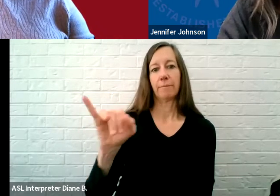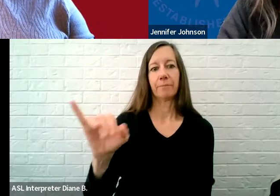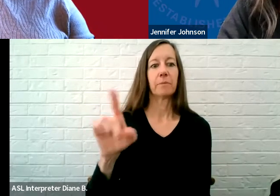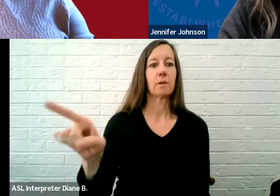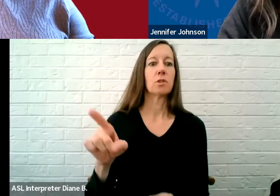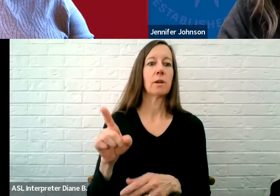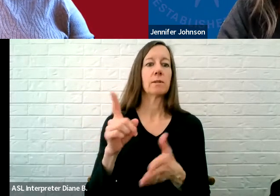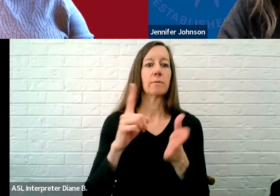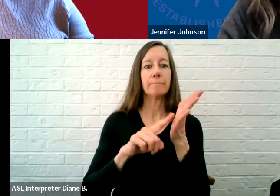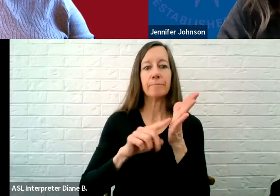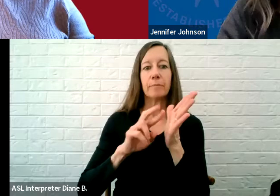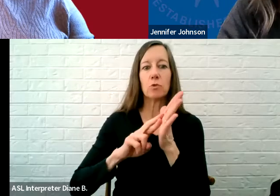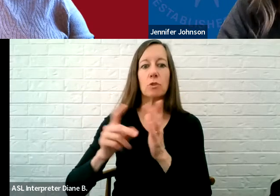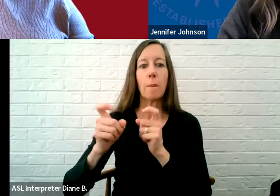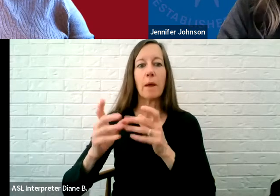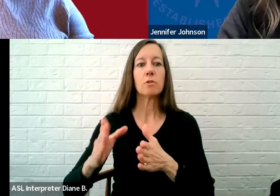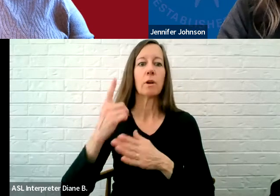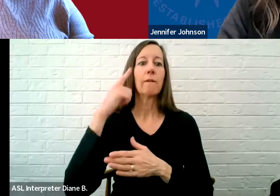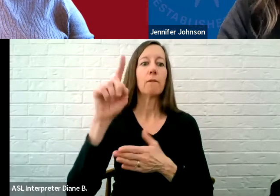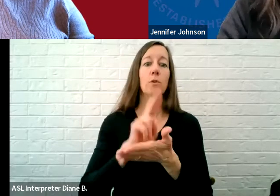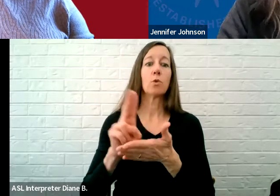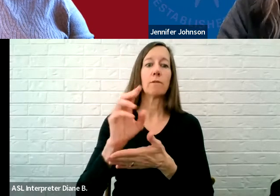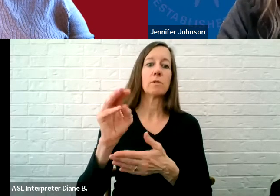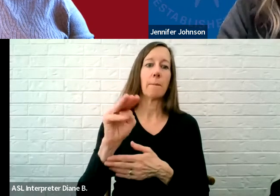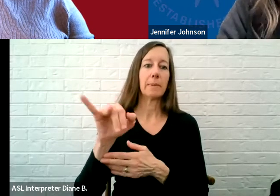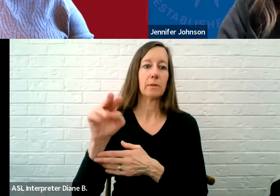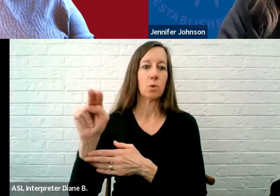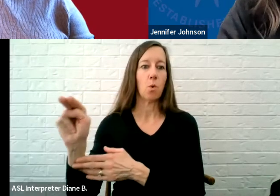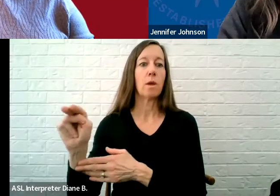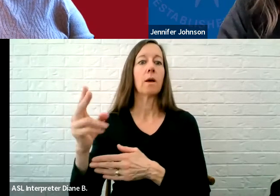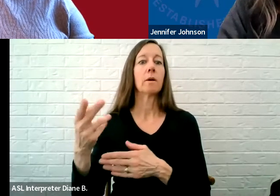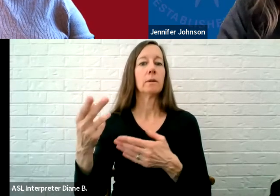University of Minnesota's Institute on Community Integration, where she has